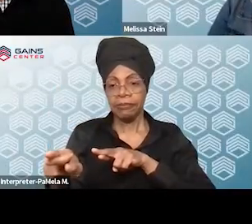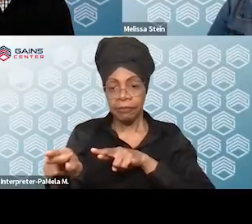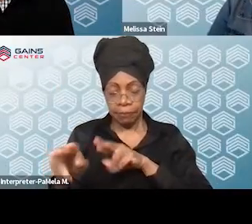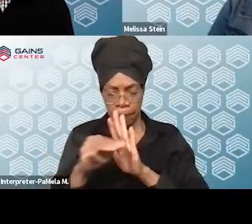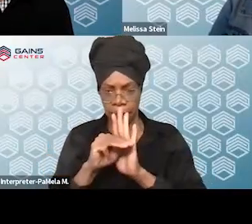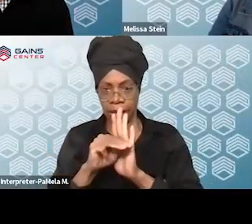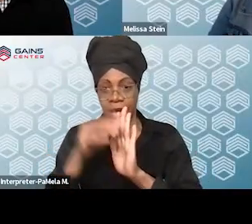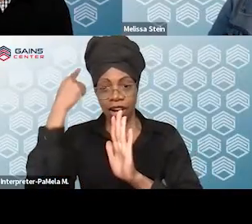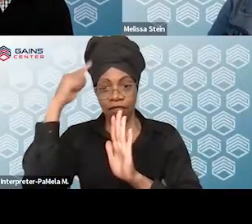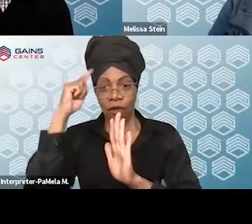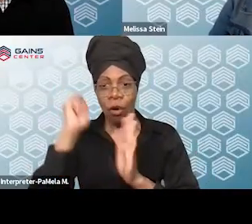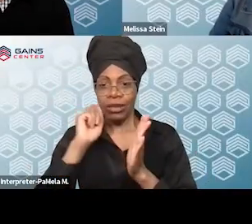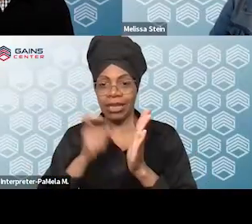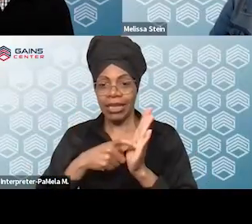for detection of drugs.